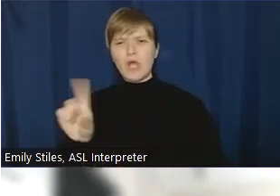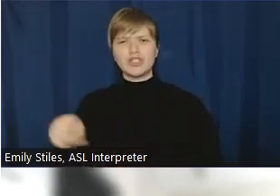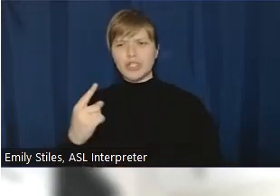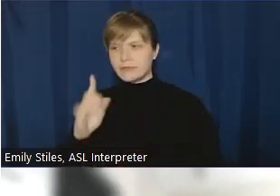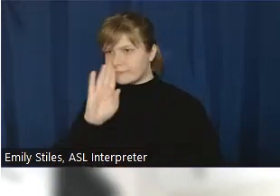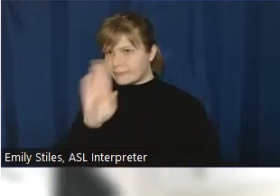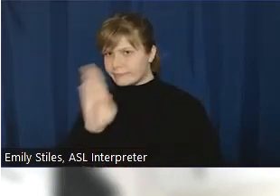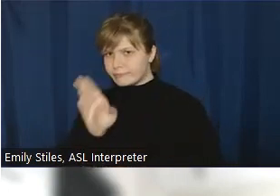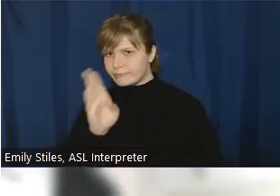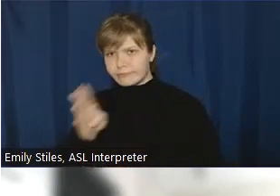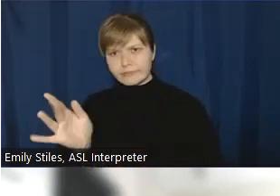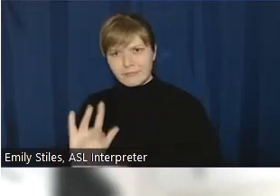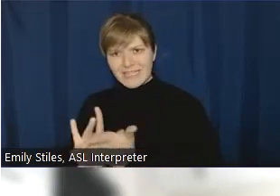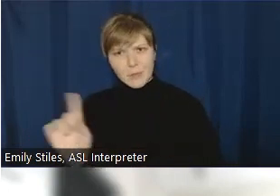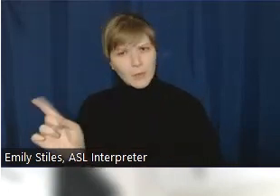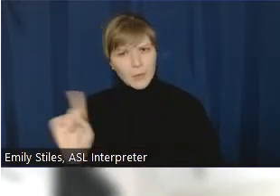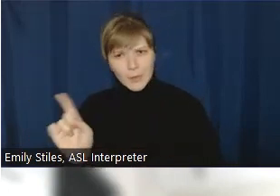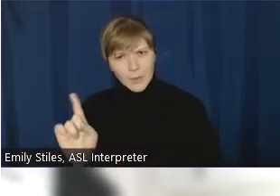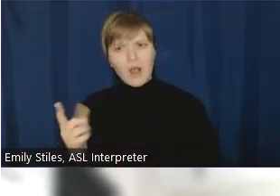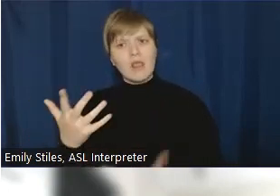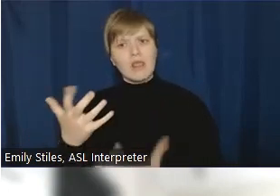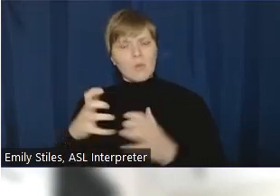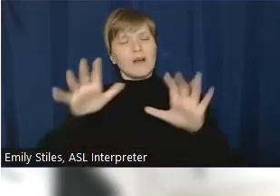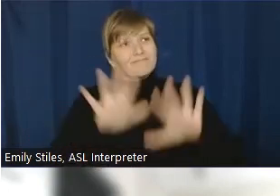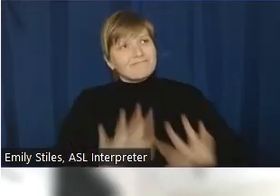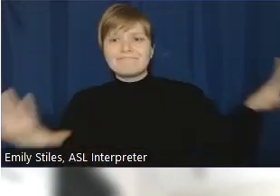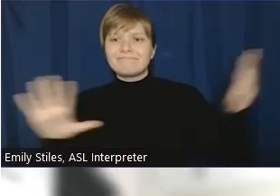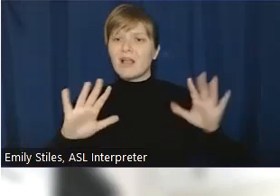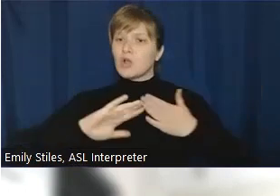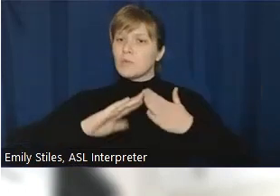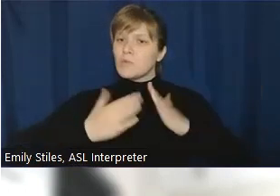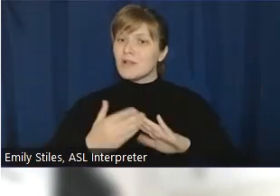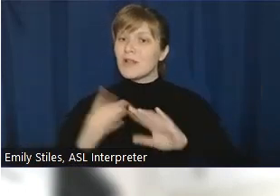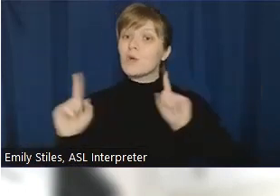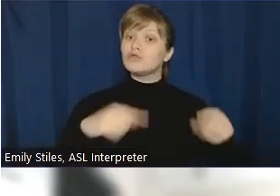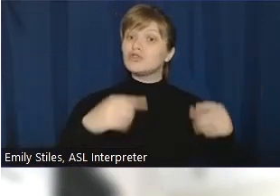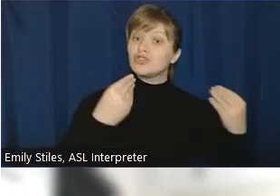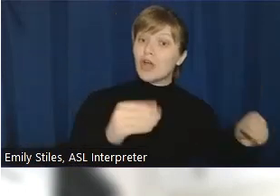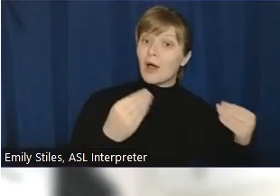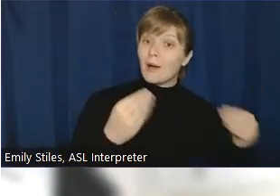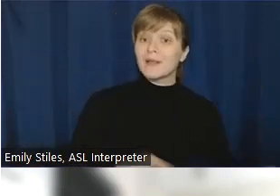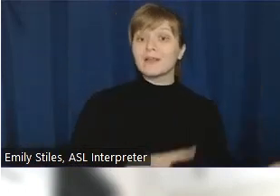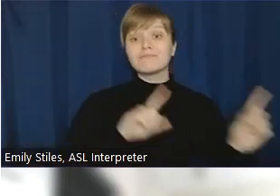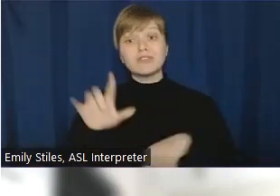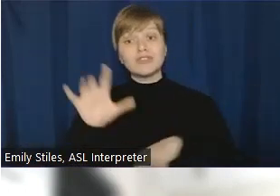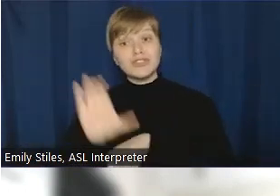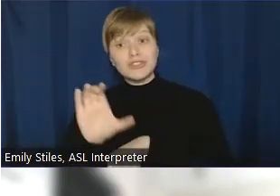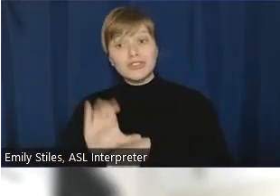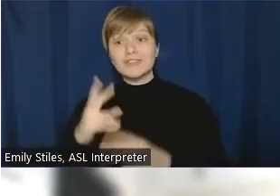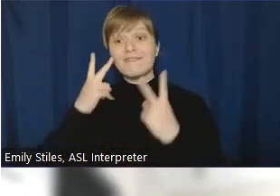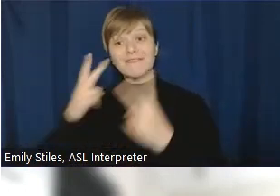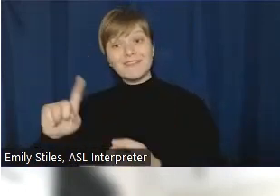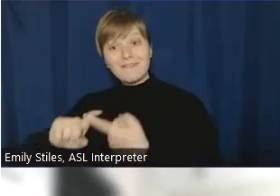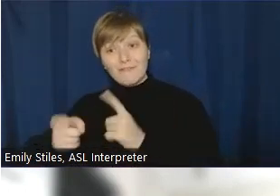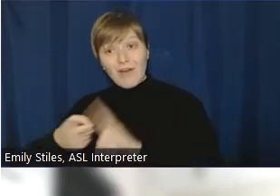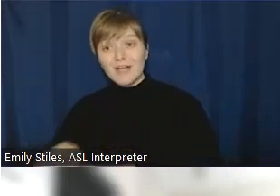their communities. They want to be able to shop, go to church, visit friends, go to work, and live